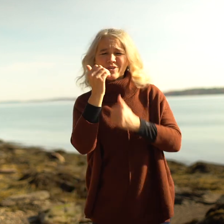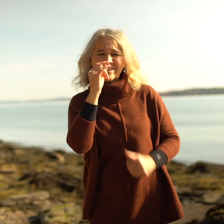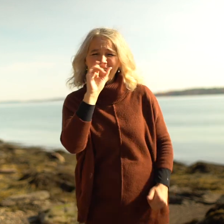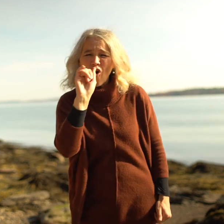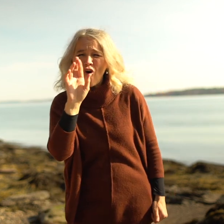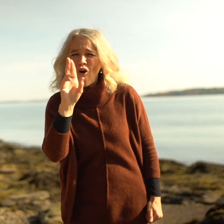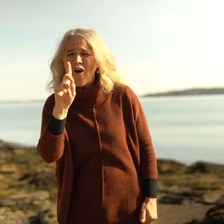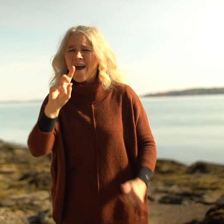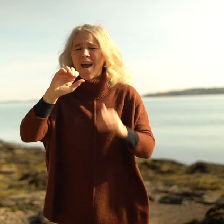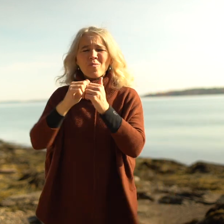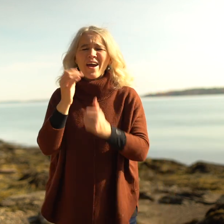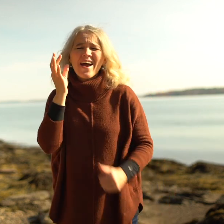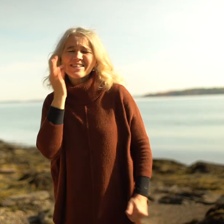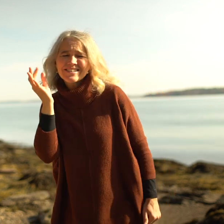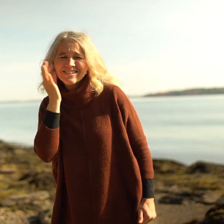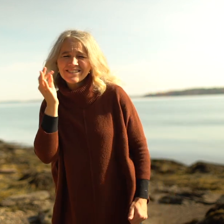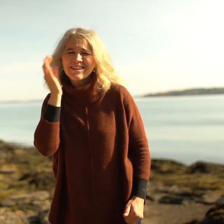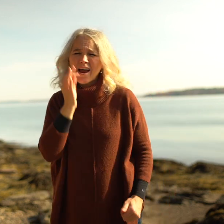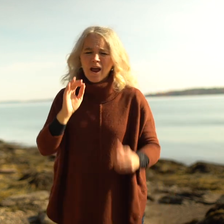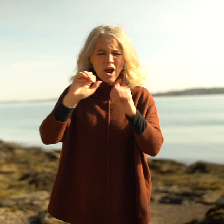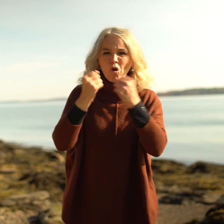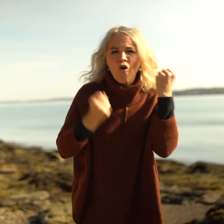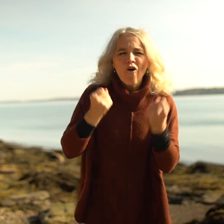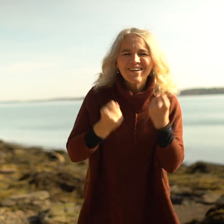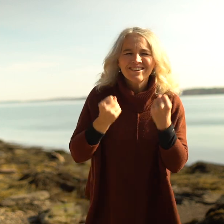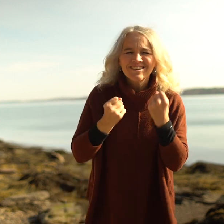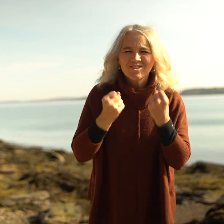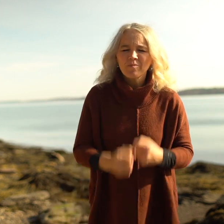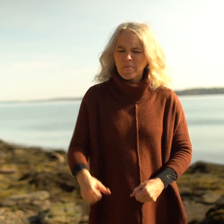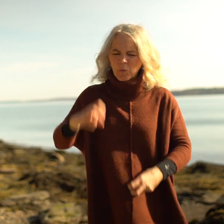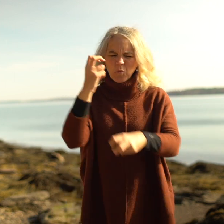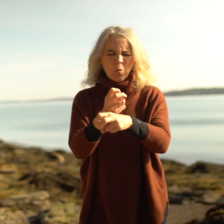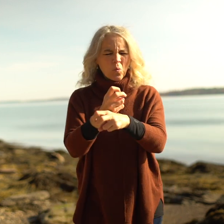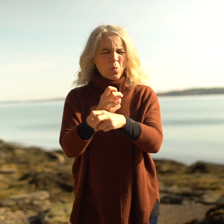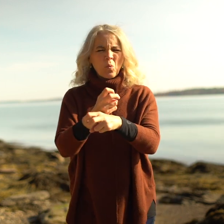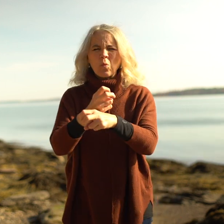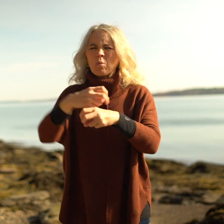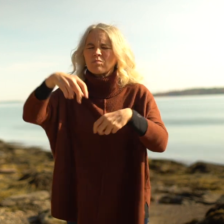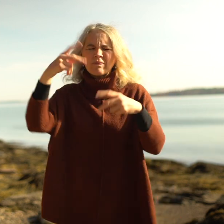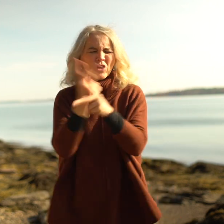How’s your dad? How’s the yard? How’s the cat? How’s the car?